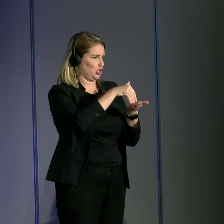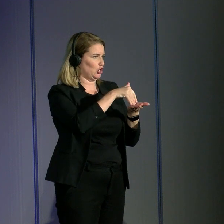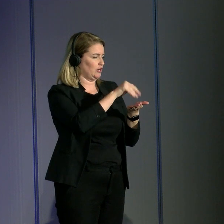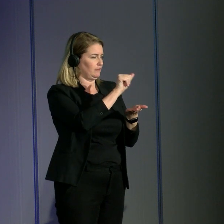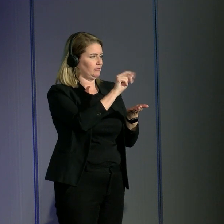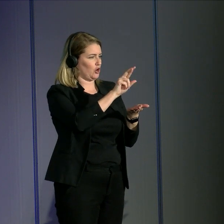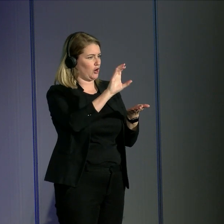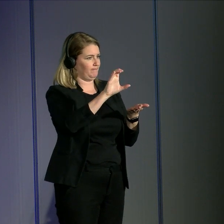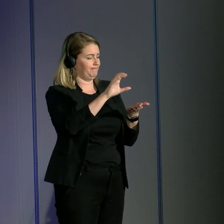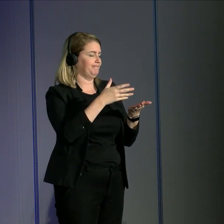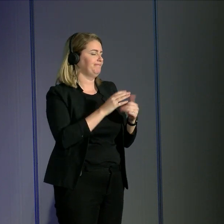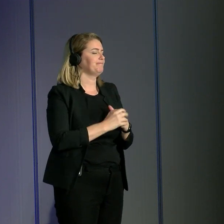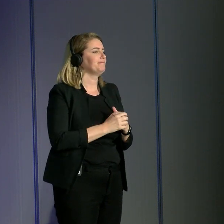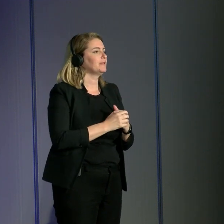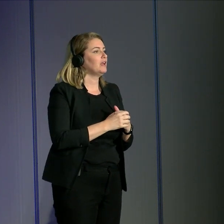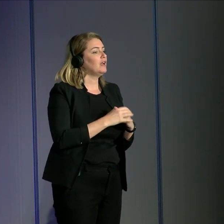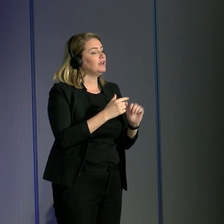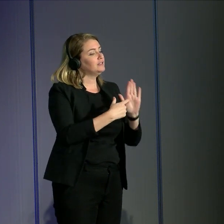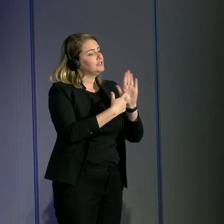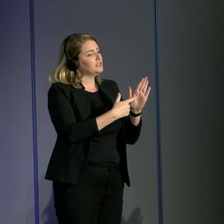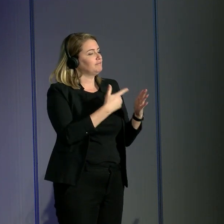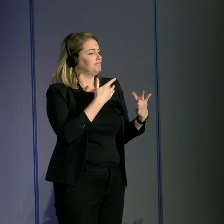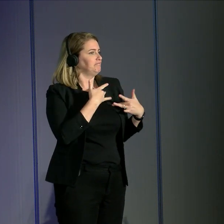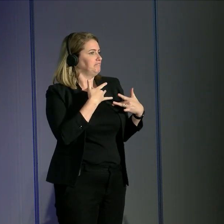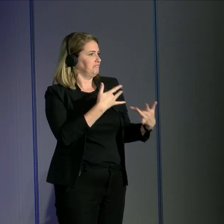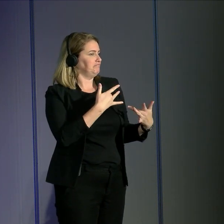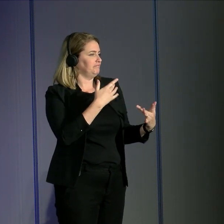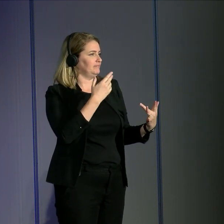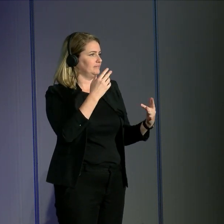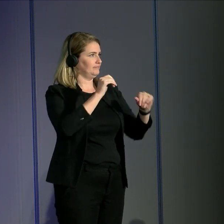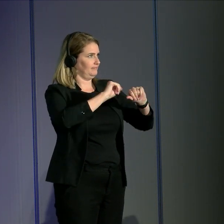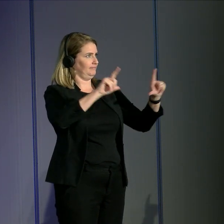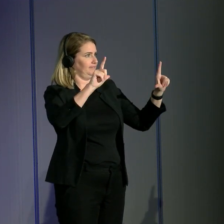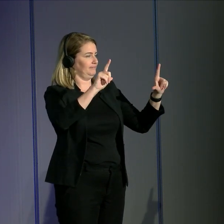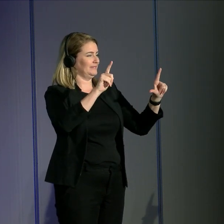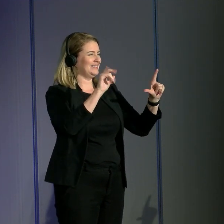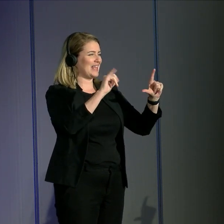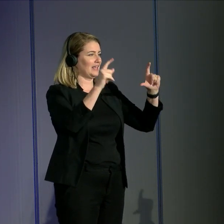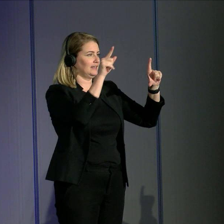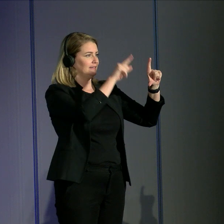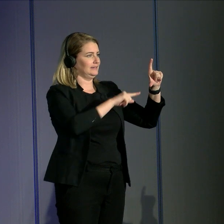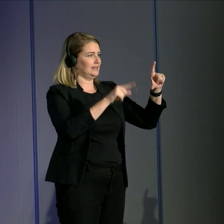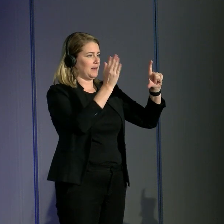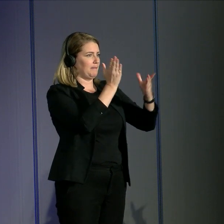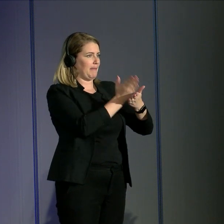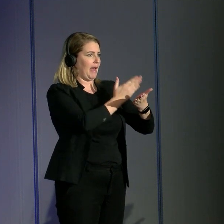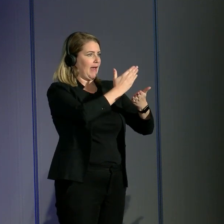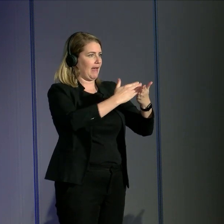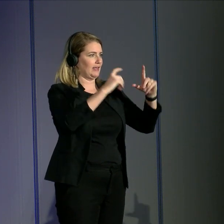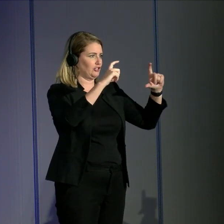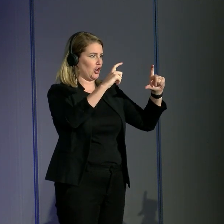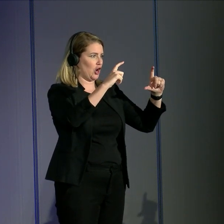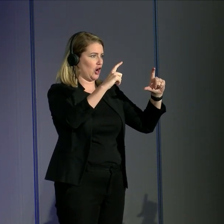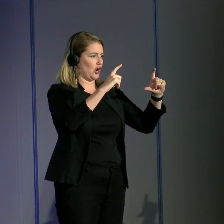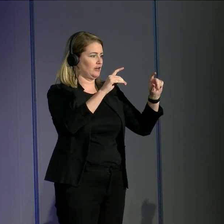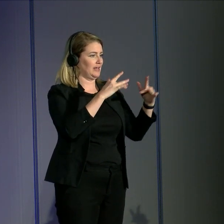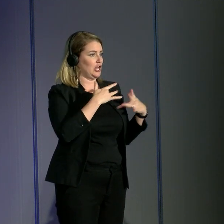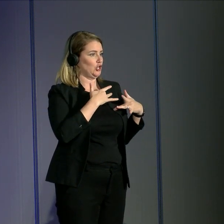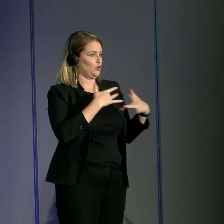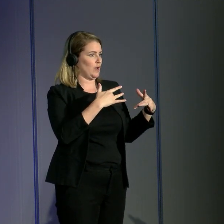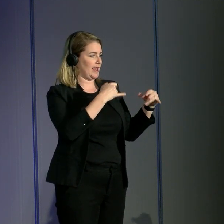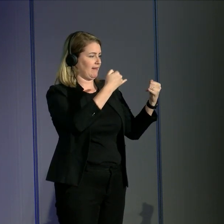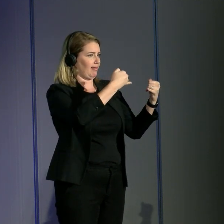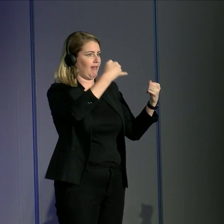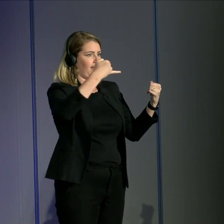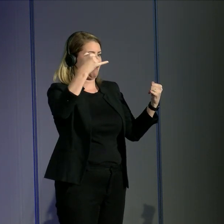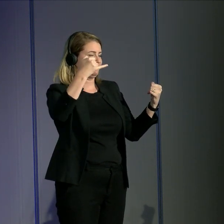And we're showing some of the visualization like pie charts, timeline and so on.